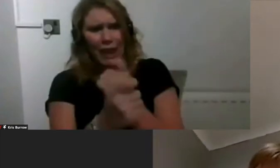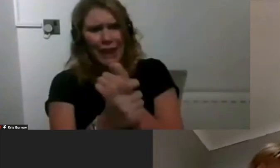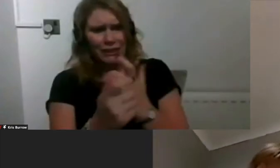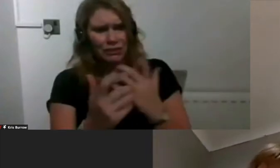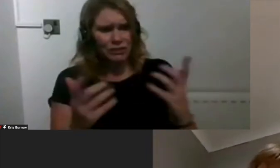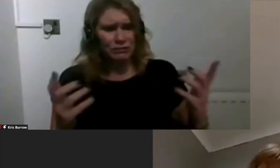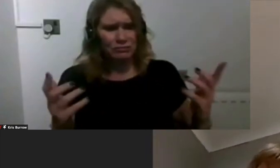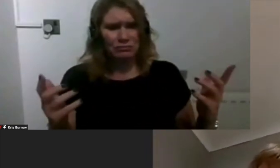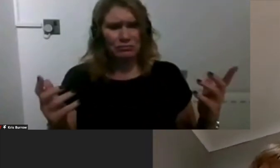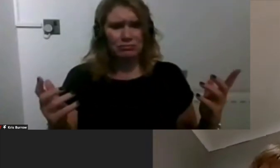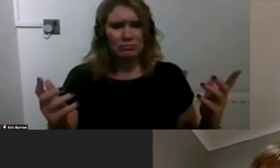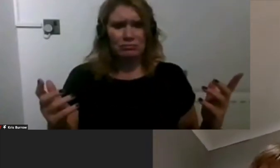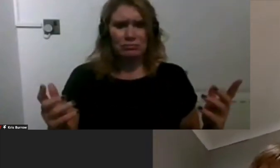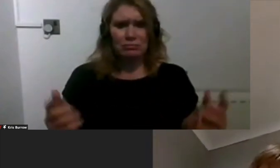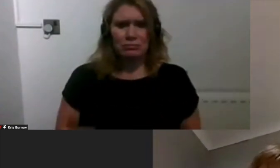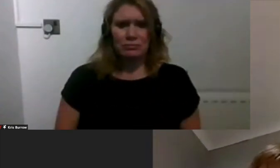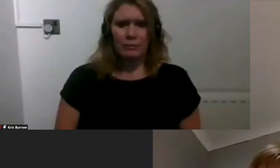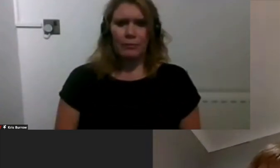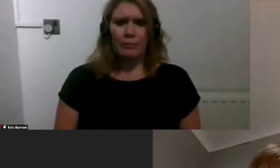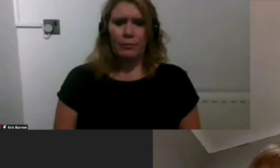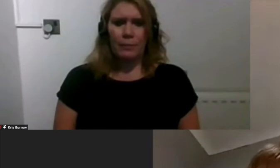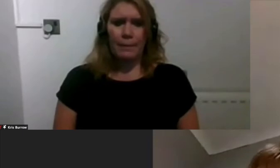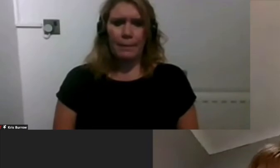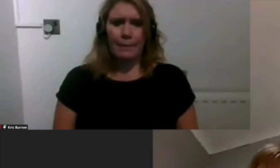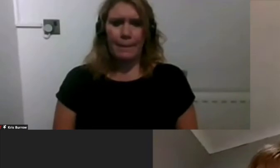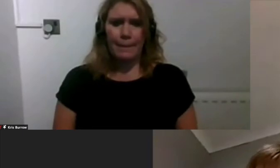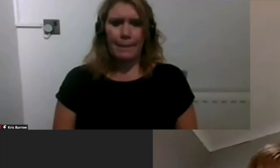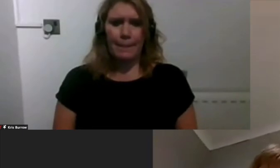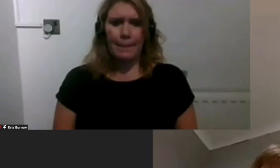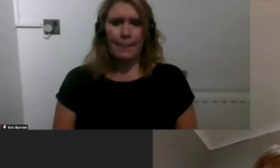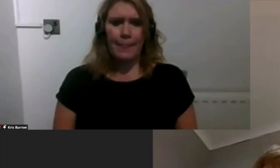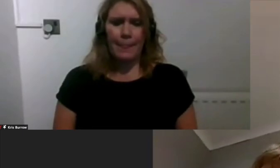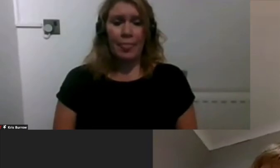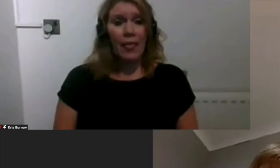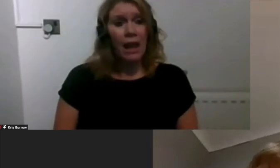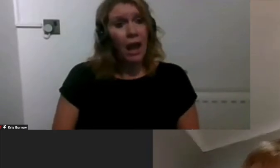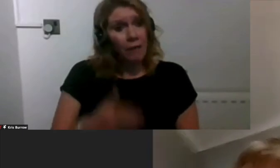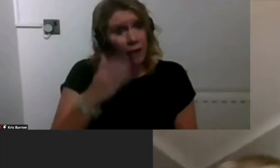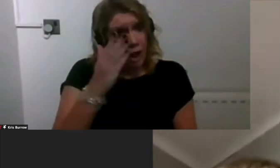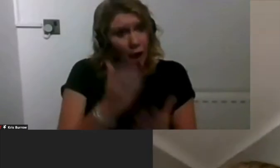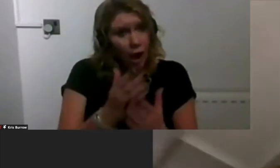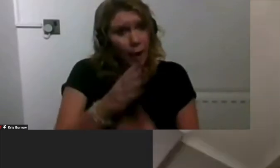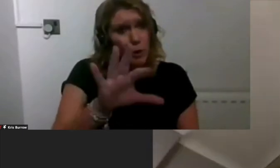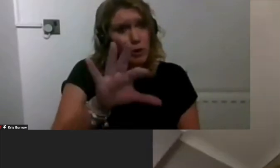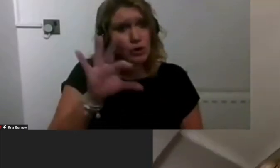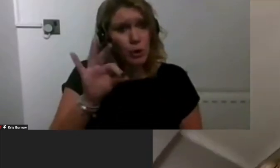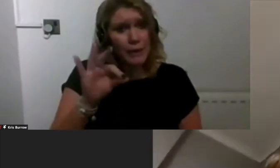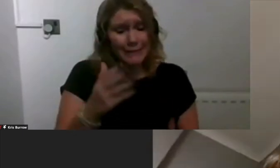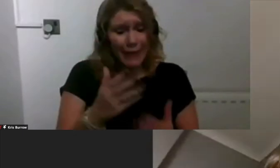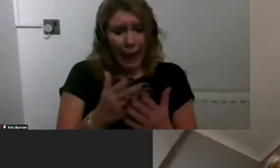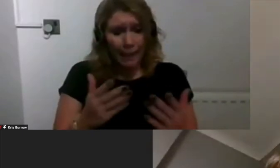It's a choice that could make me, Or break me. Get into the back of an ambulance.